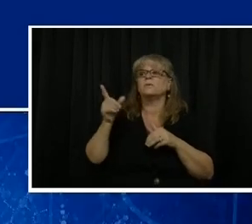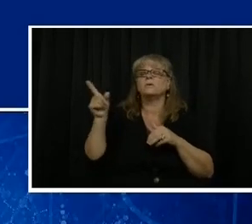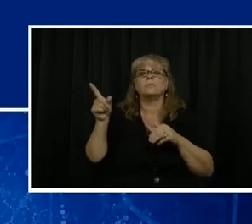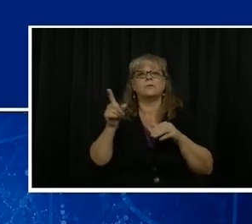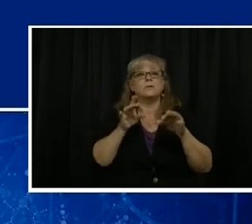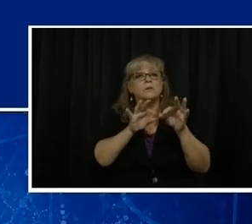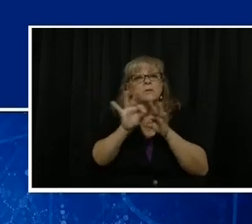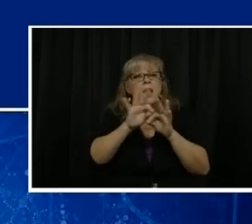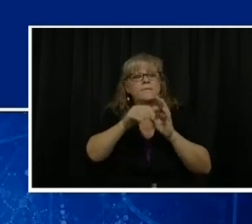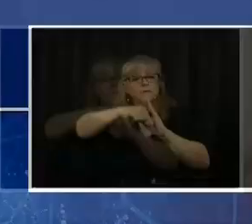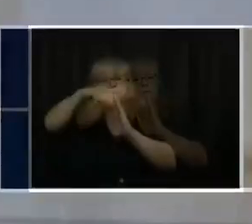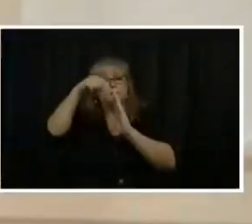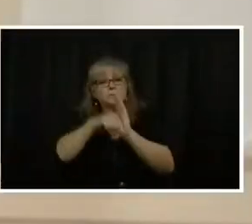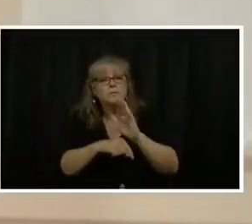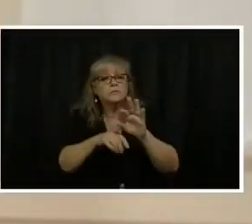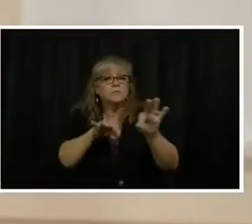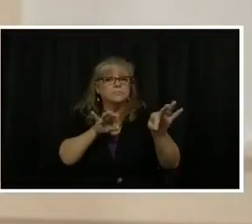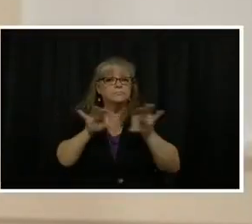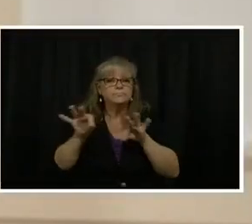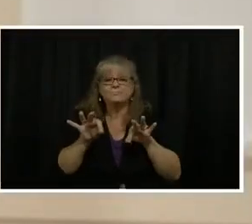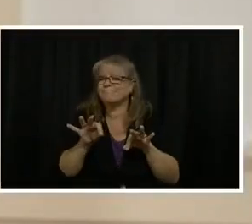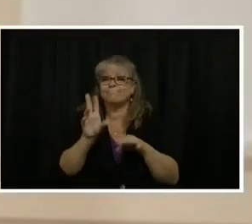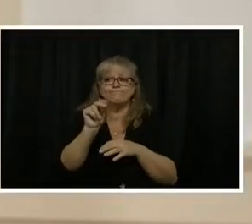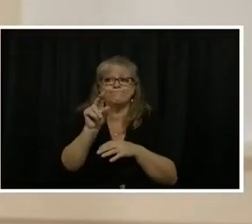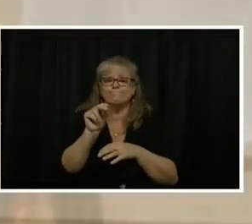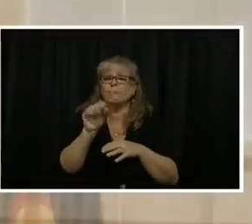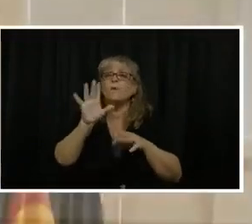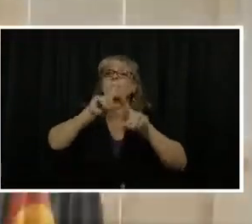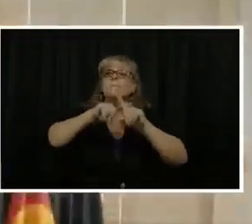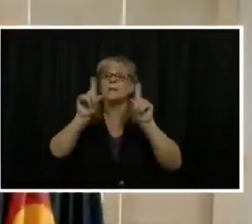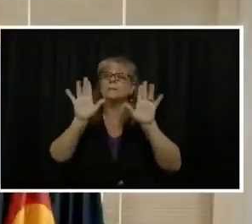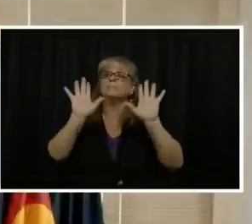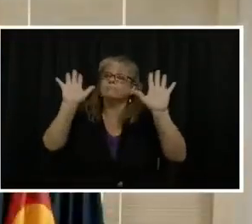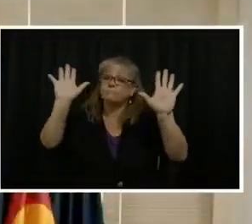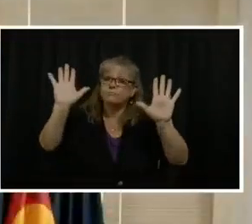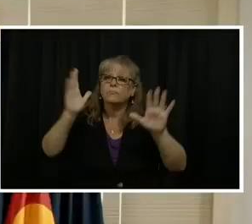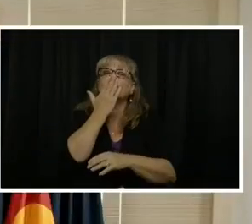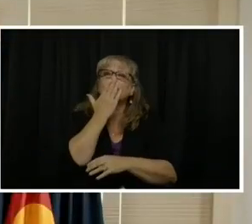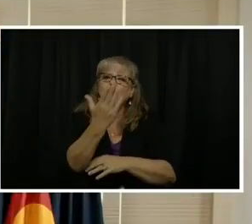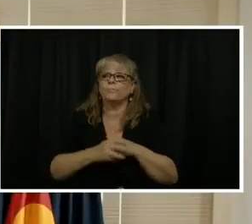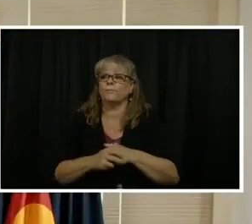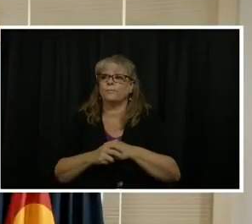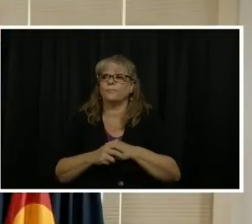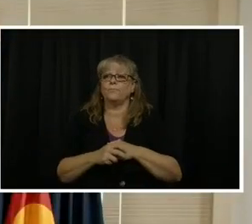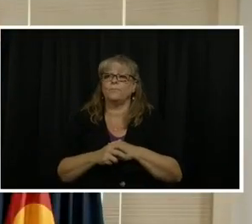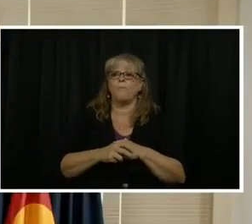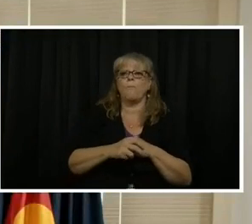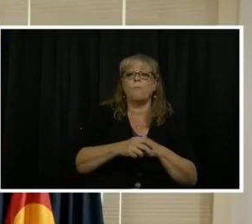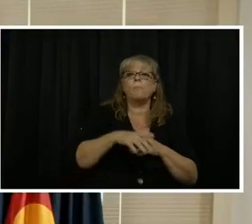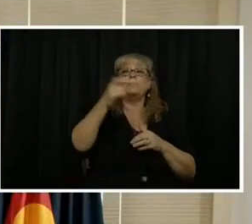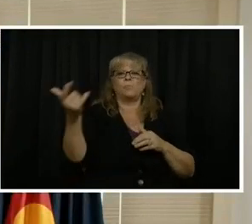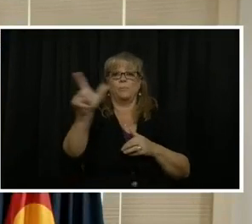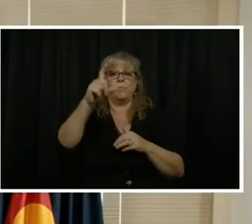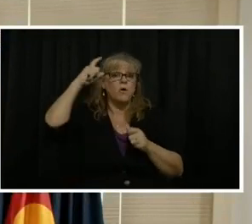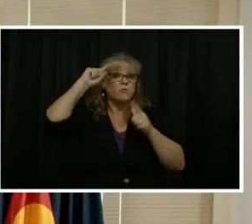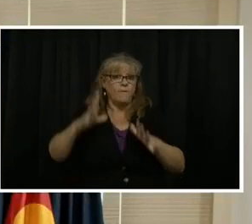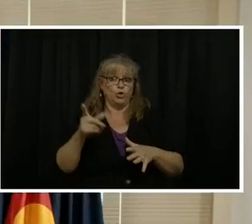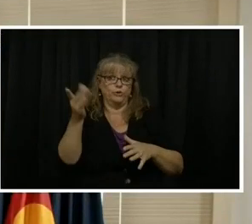GIVEN THE TRENDS THAT WE ARE SEEING, WE DON'T BELIEVE THAT CHANCE ALONE IS EXPANDING THE FINDINGS THAT WE ARE SEEING